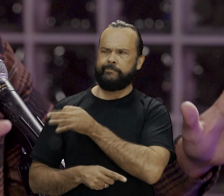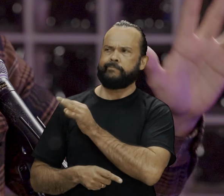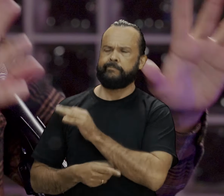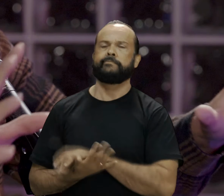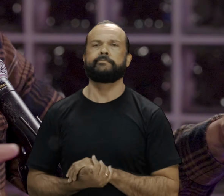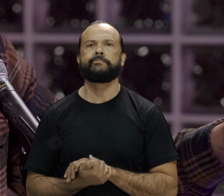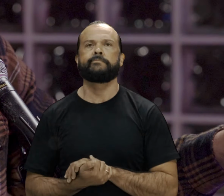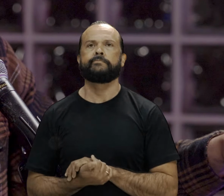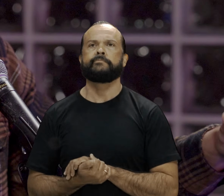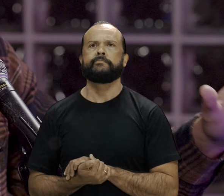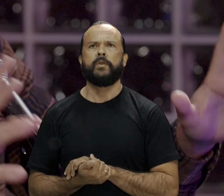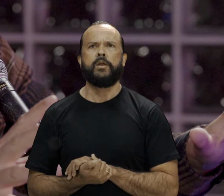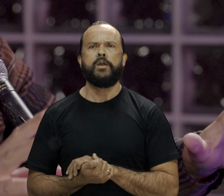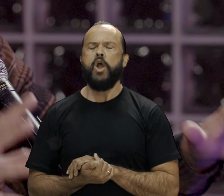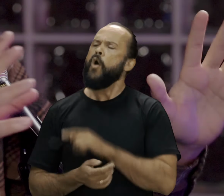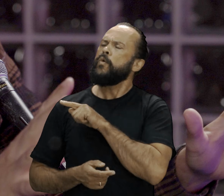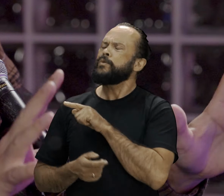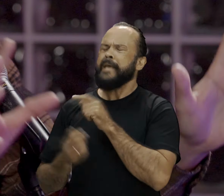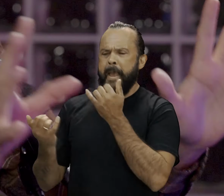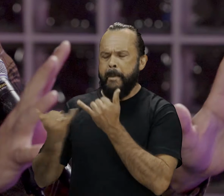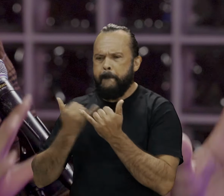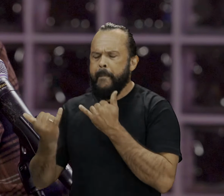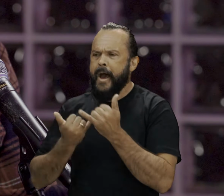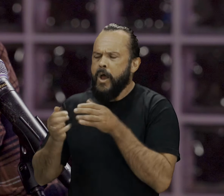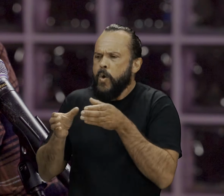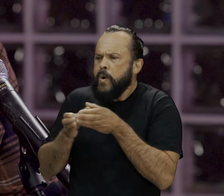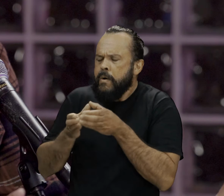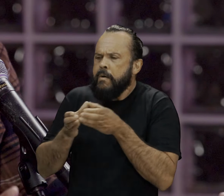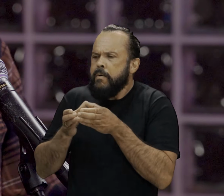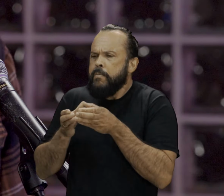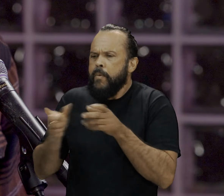of friends who got together to play. That's right? How did you meet?